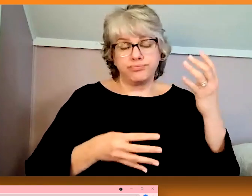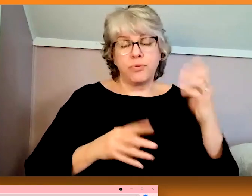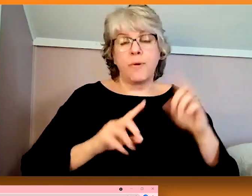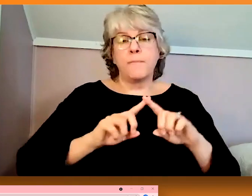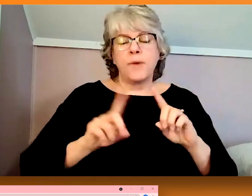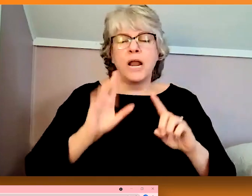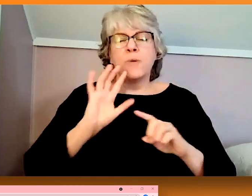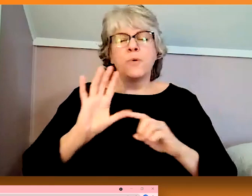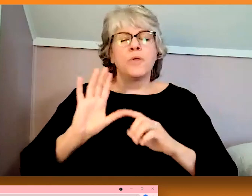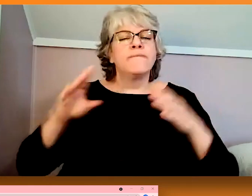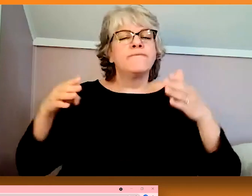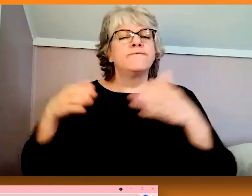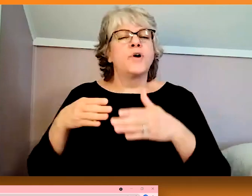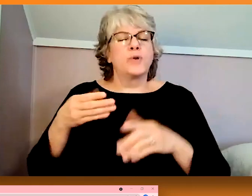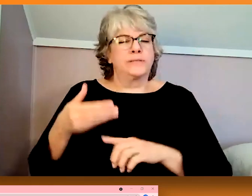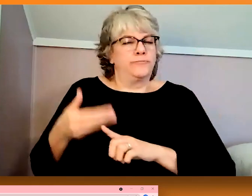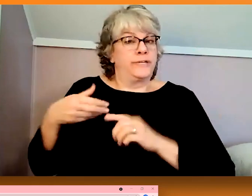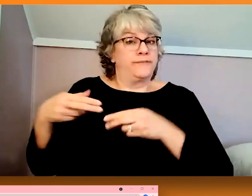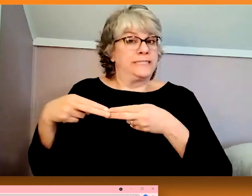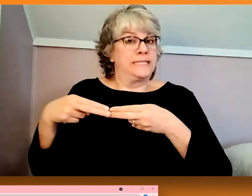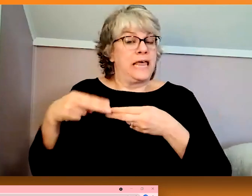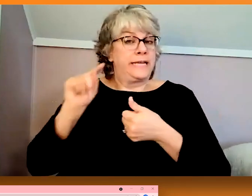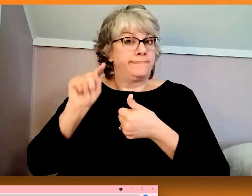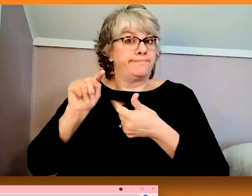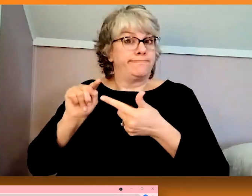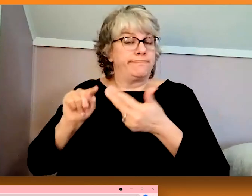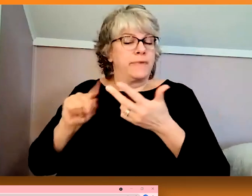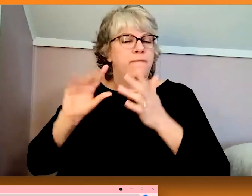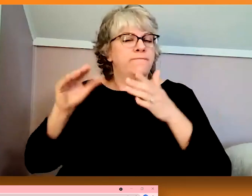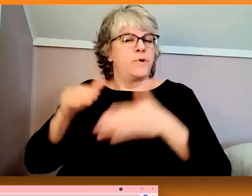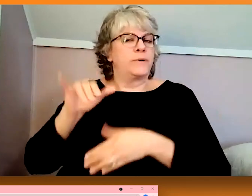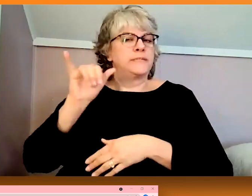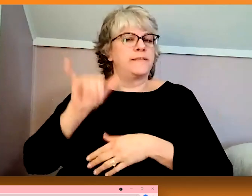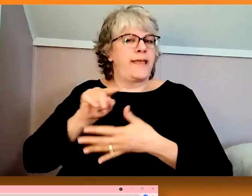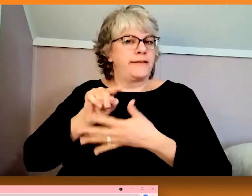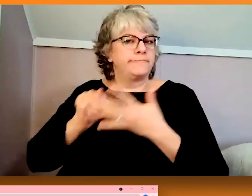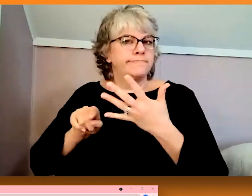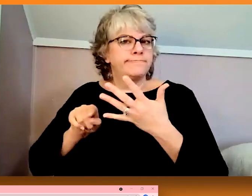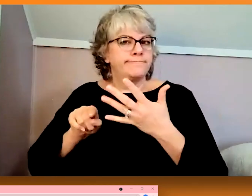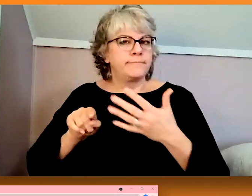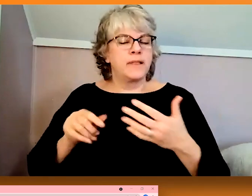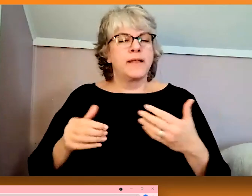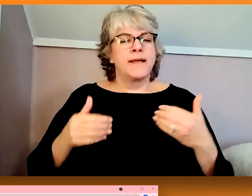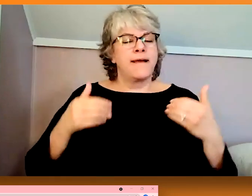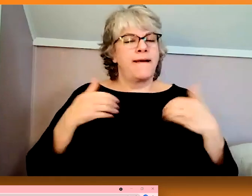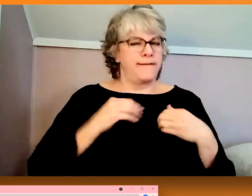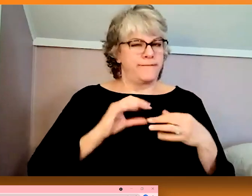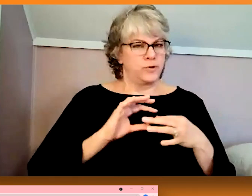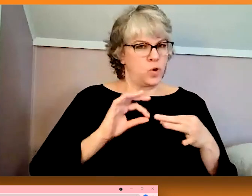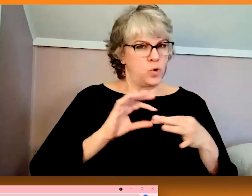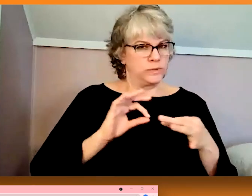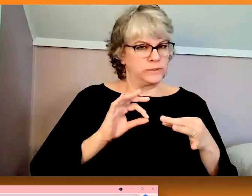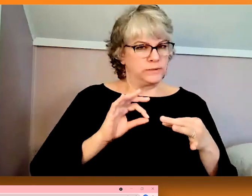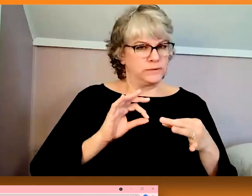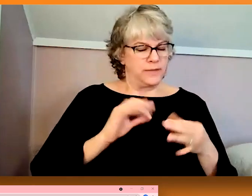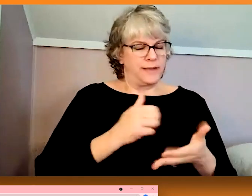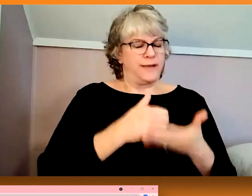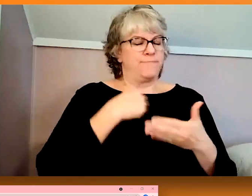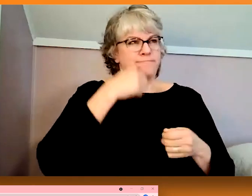I do have notes because there's a few things that I want to make sure I mention and not forget them.